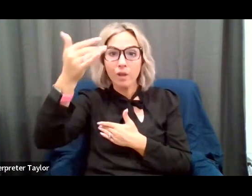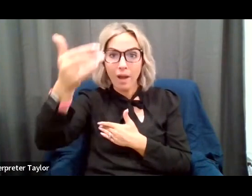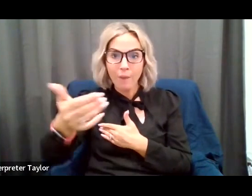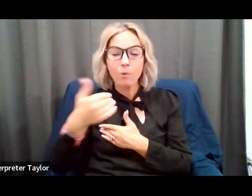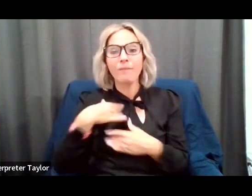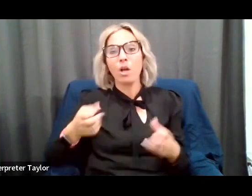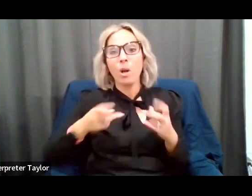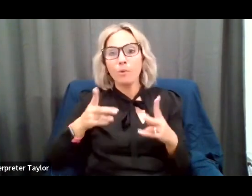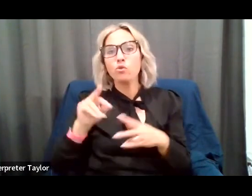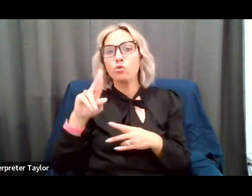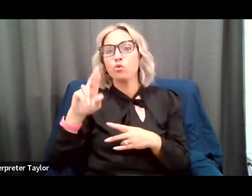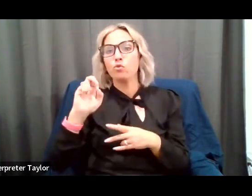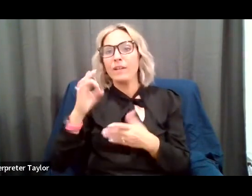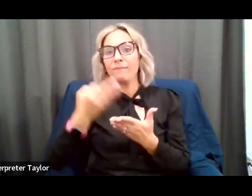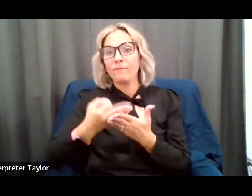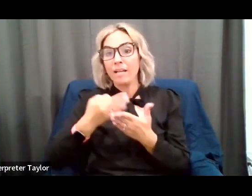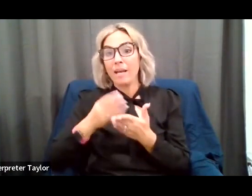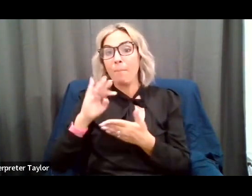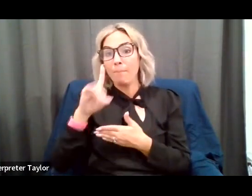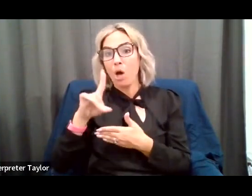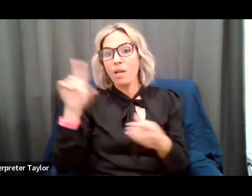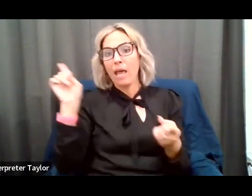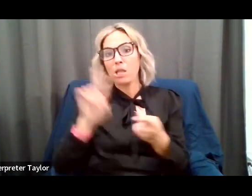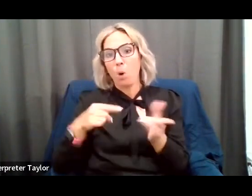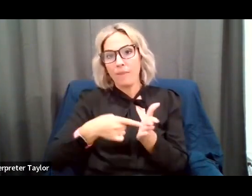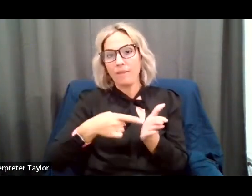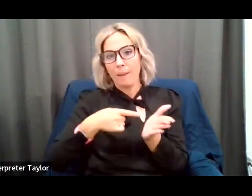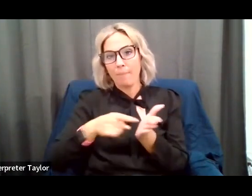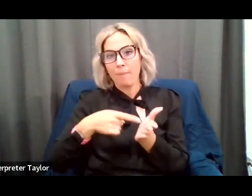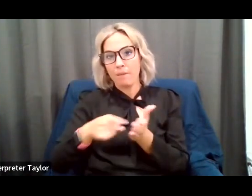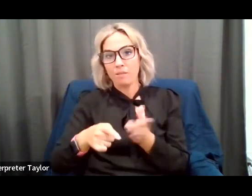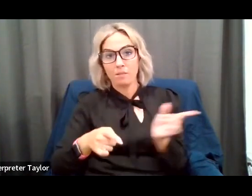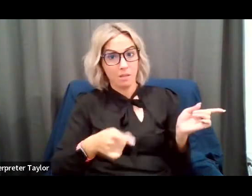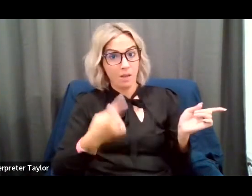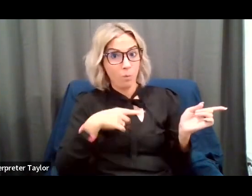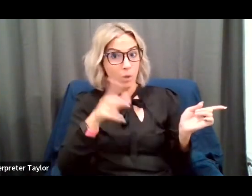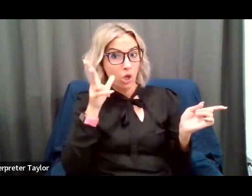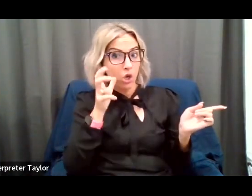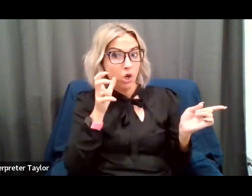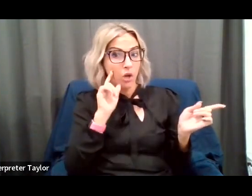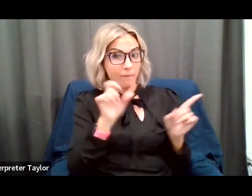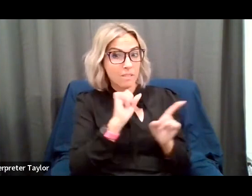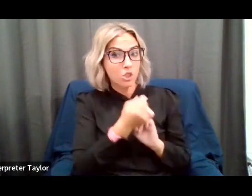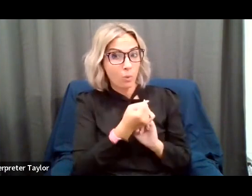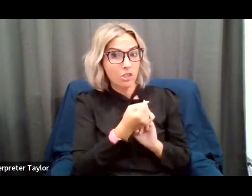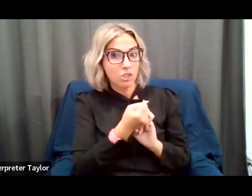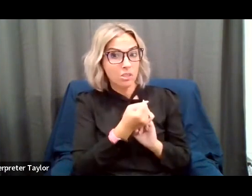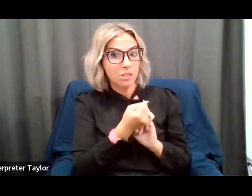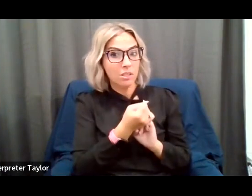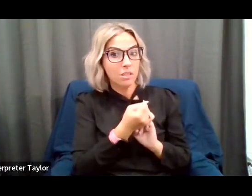refinance the Bonds and lower the debt payments for the community. Have you ever heard of the situation where